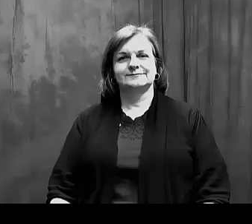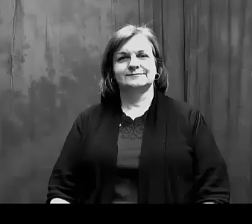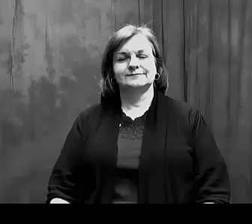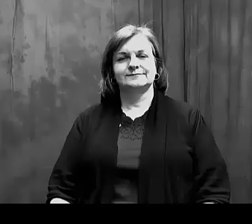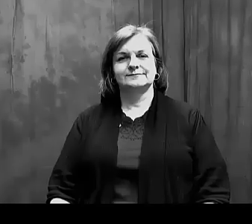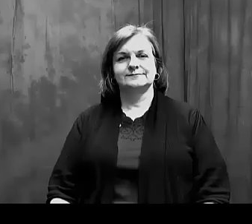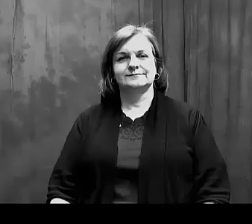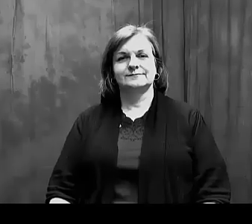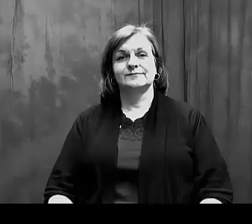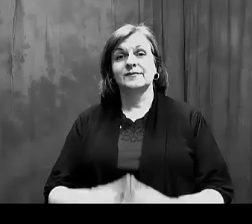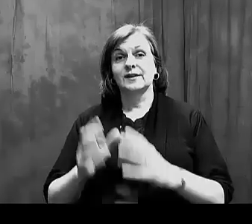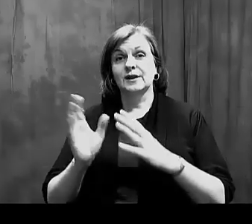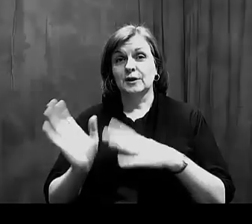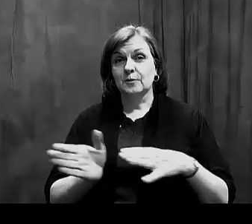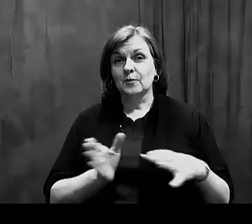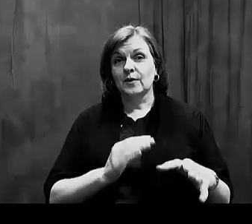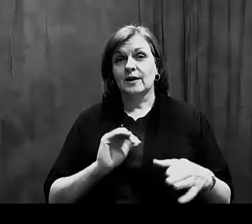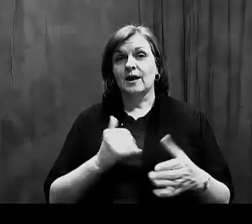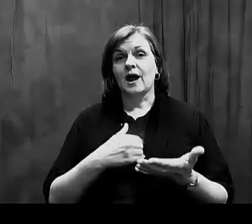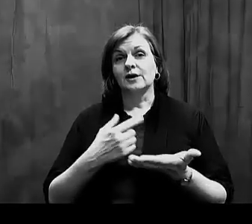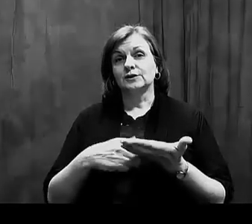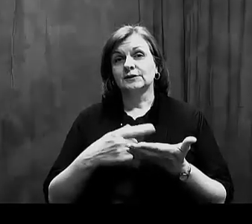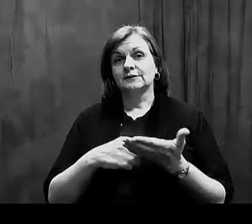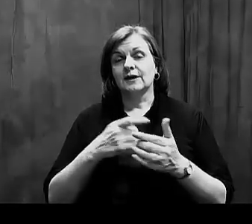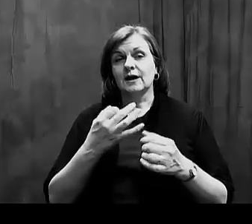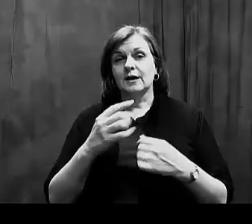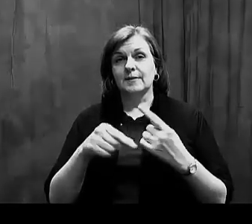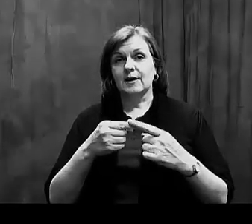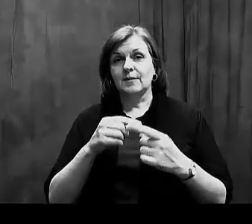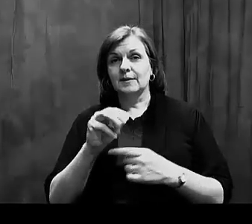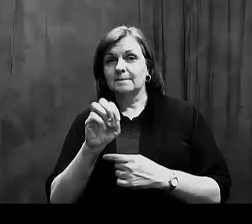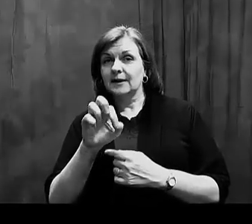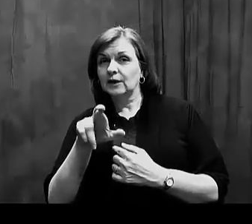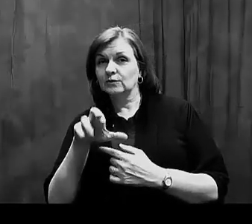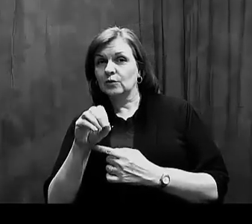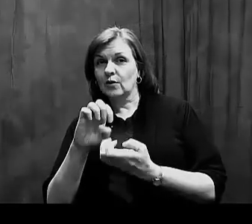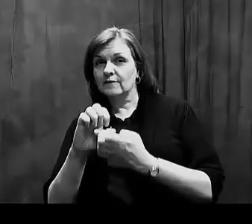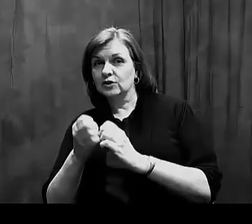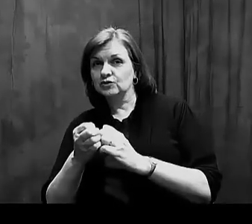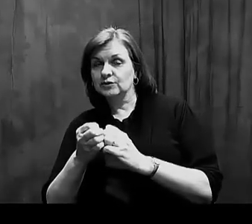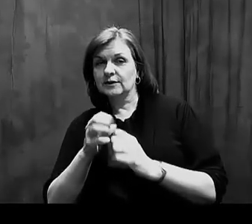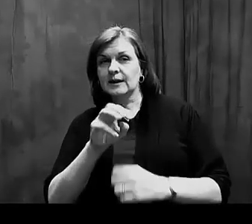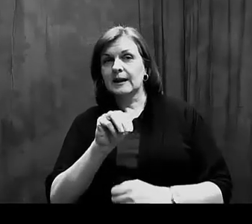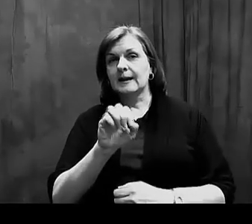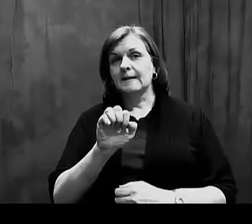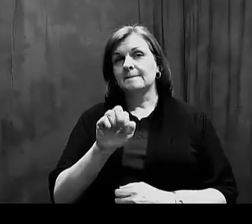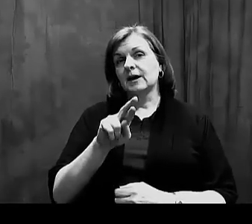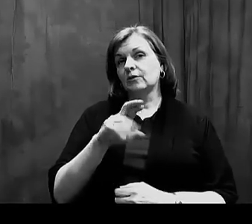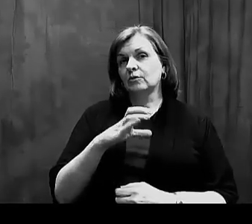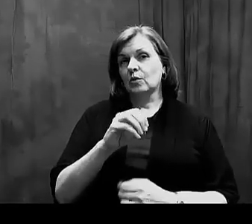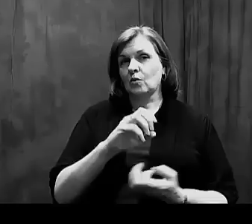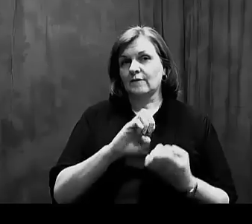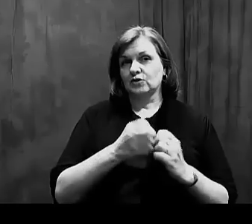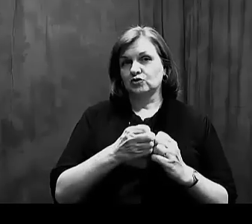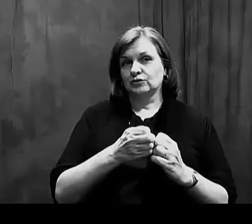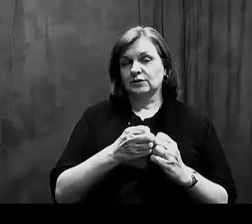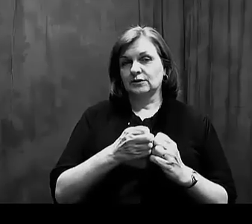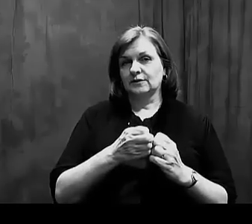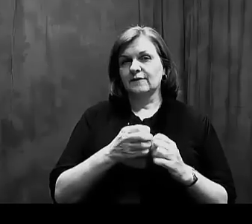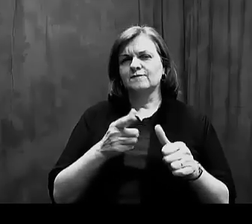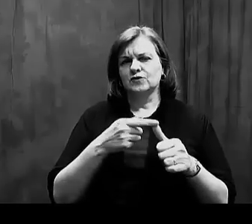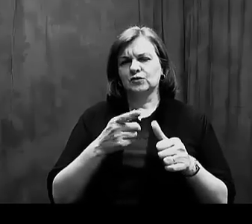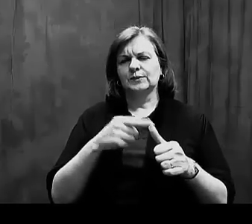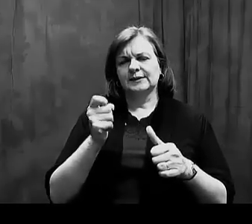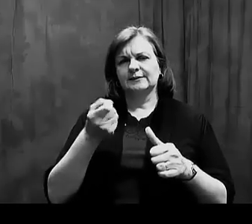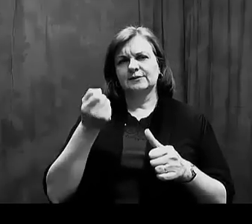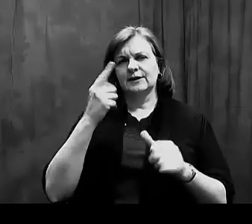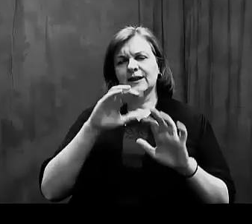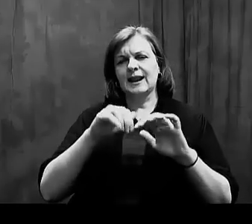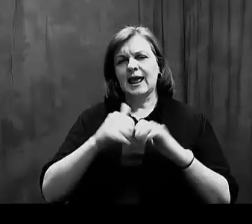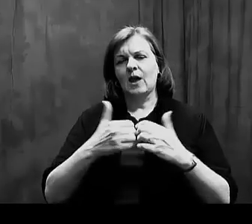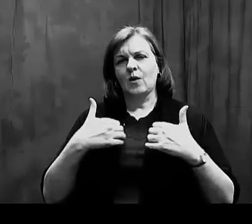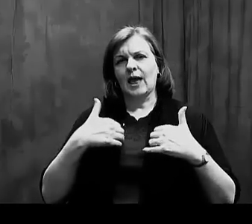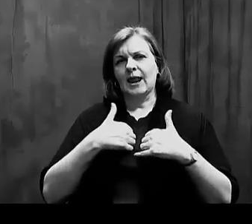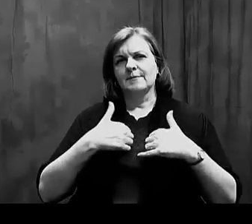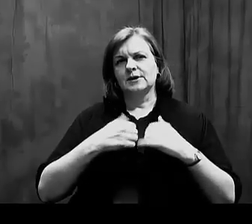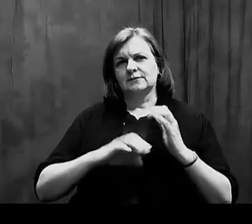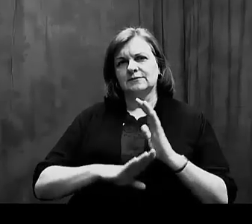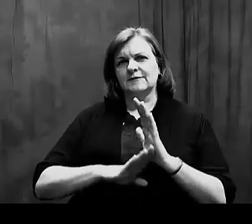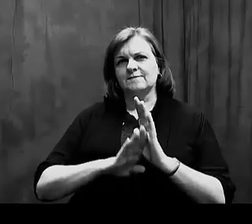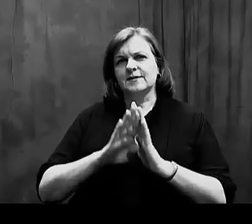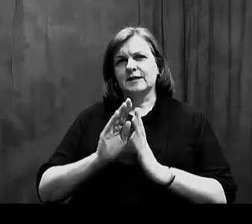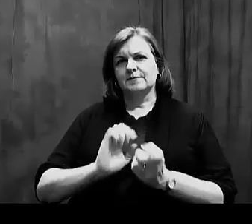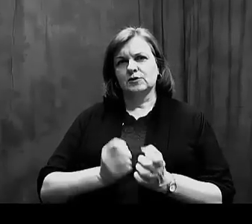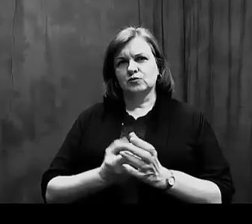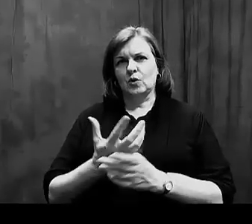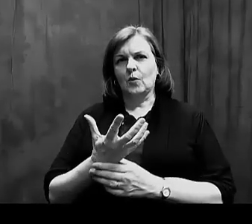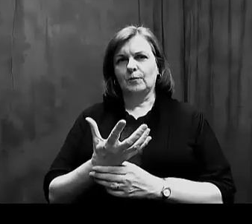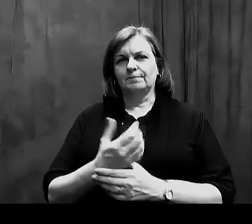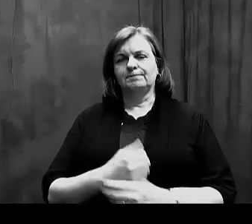In preparation for discussions of microevolution and macroevolution we need to understand the basic principles of animal development